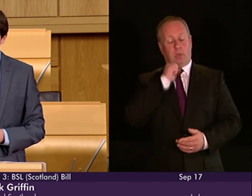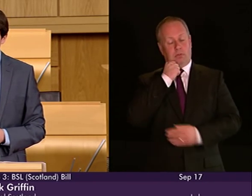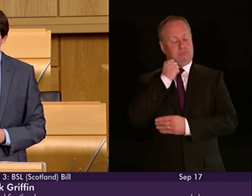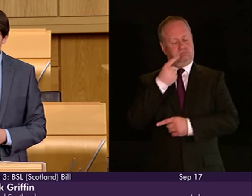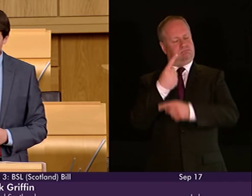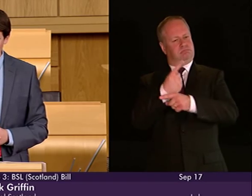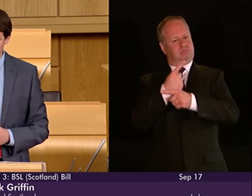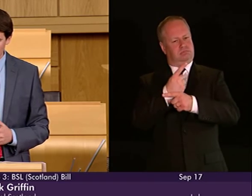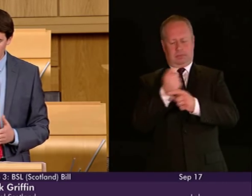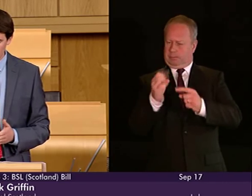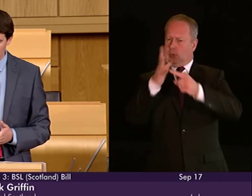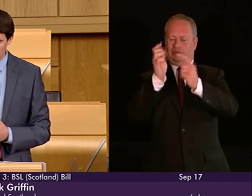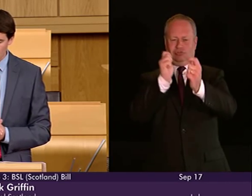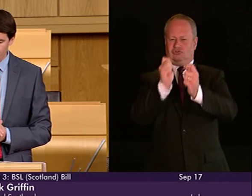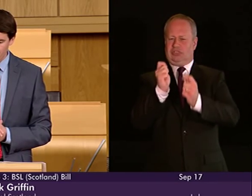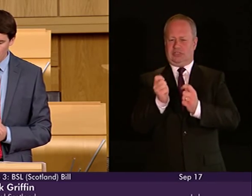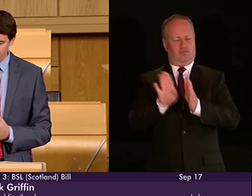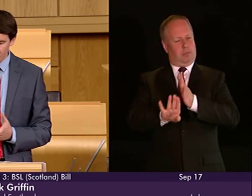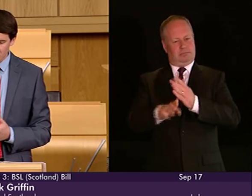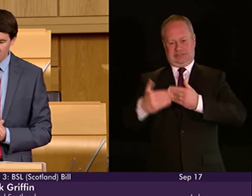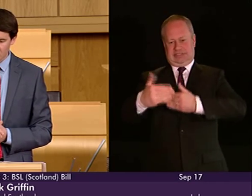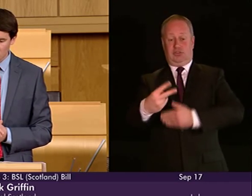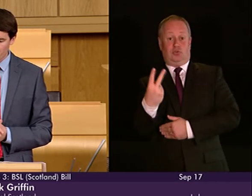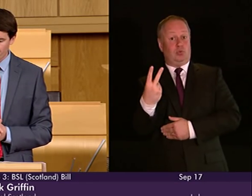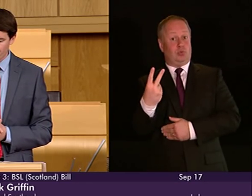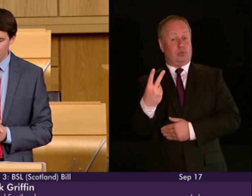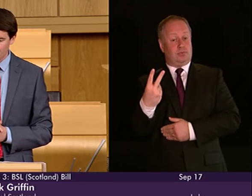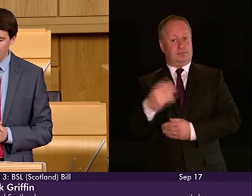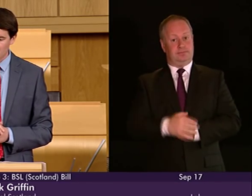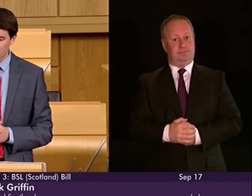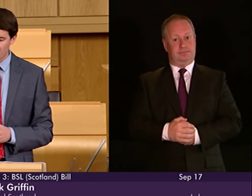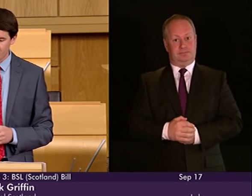since the beginning of stage 2. The first has been on the scope of the national plan